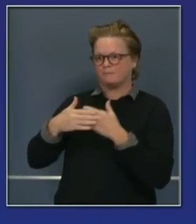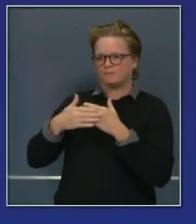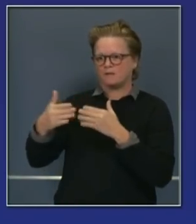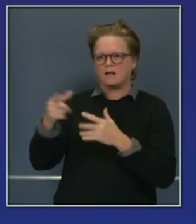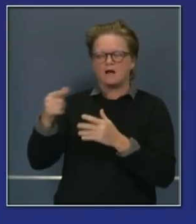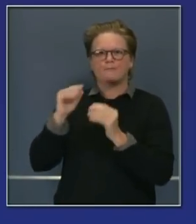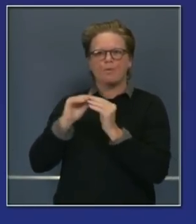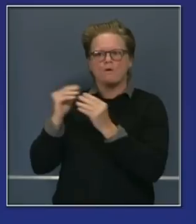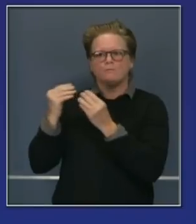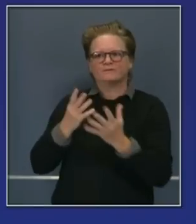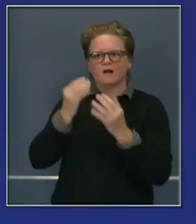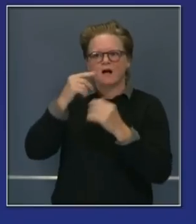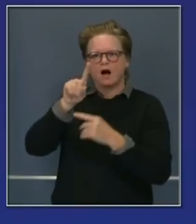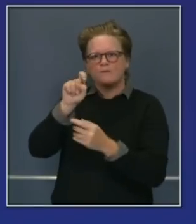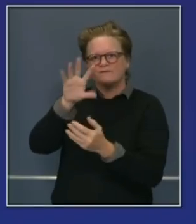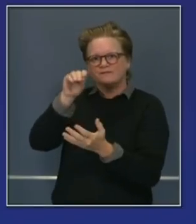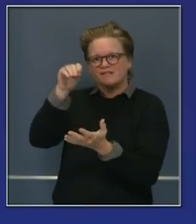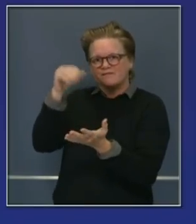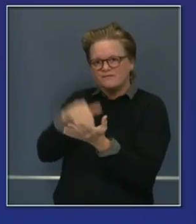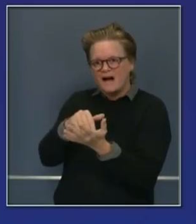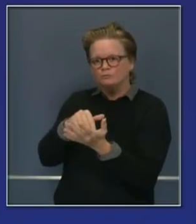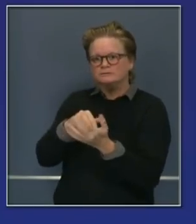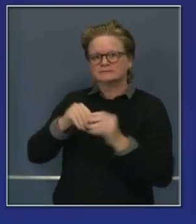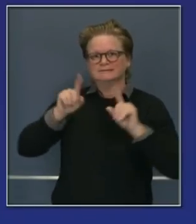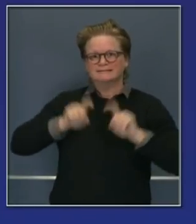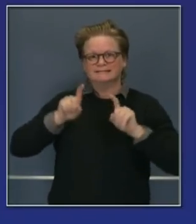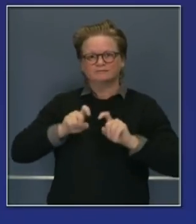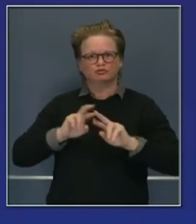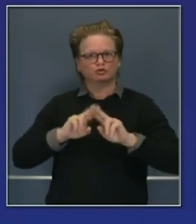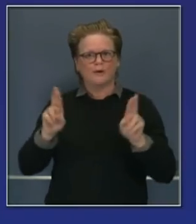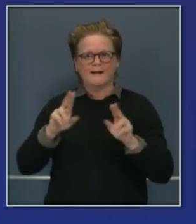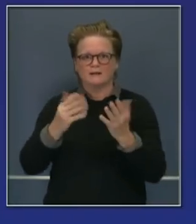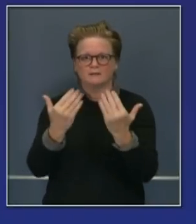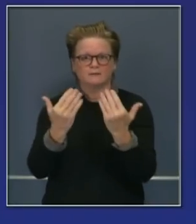THAT STATE LAB WOULD PROVIDE AT PEAK UPWARDS OF 150,000